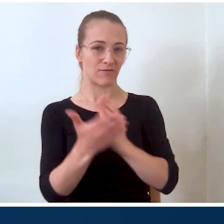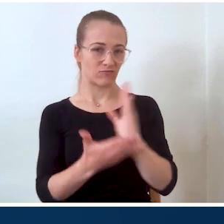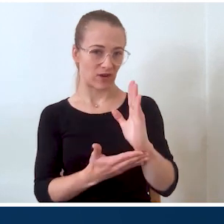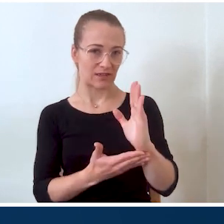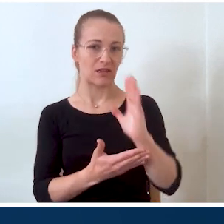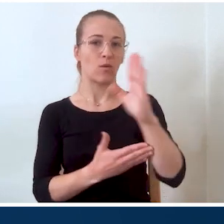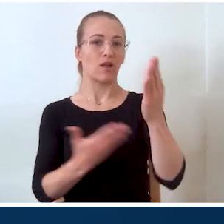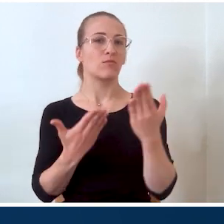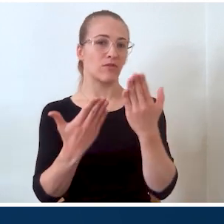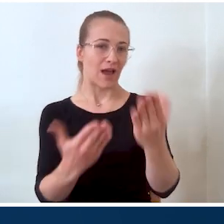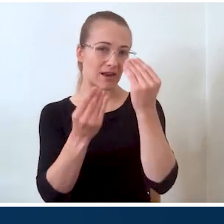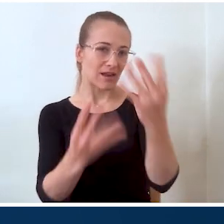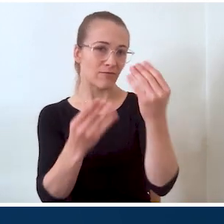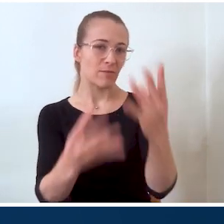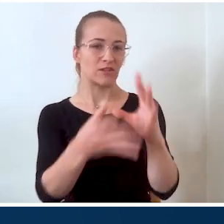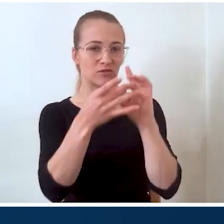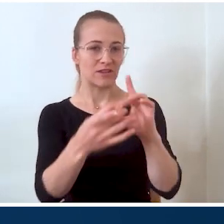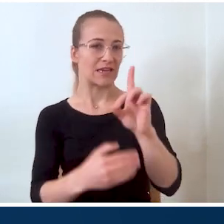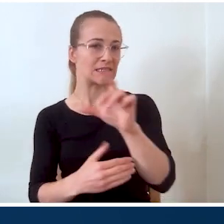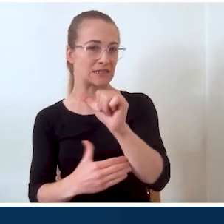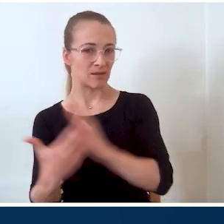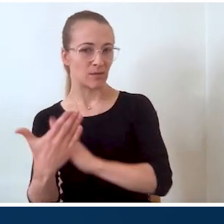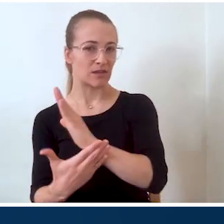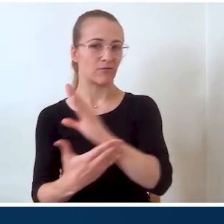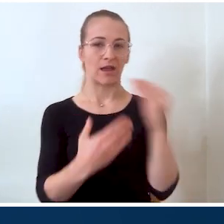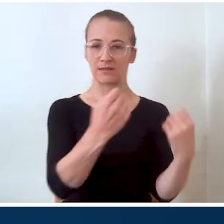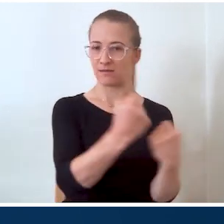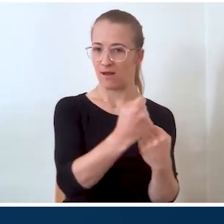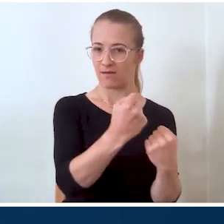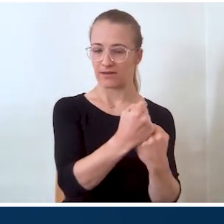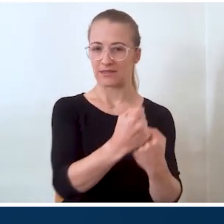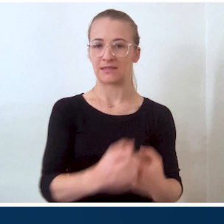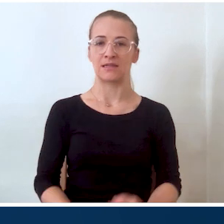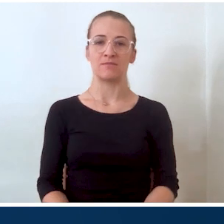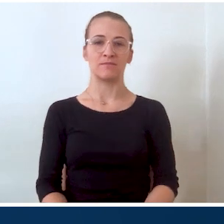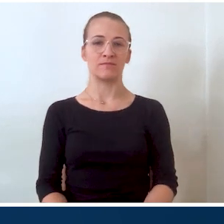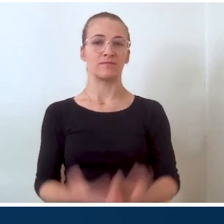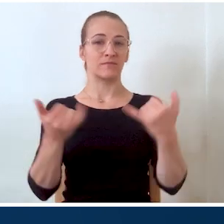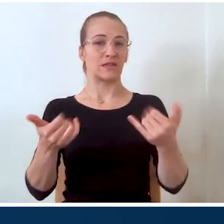where we bring you information on the most relevant topics regarding disability rights and advocacy.